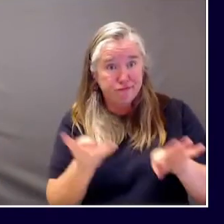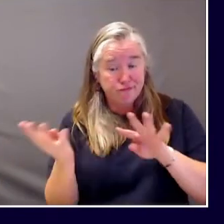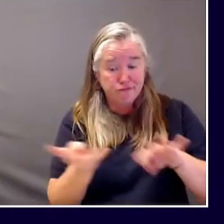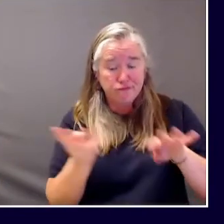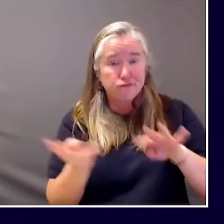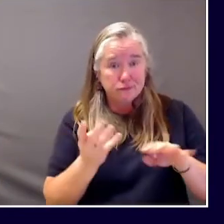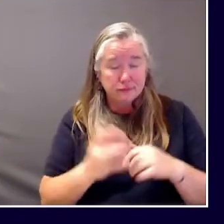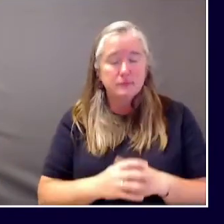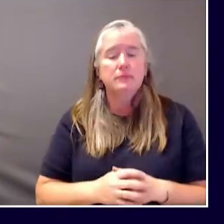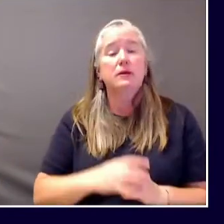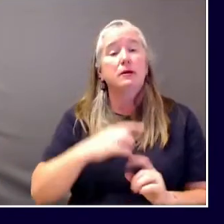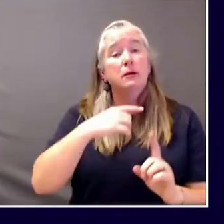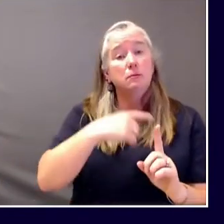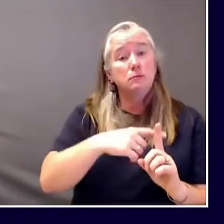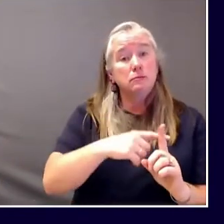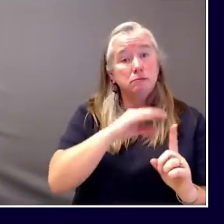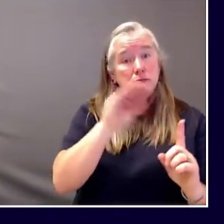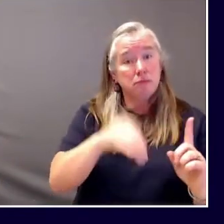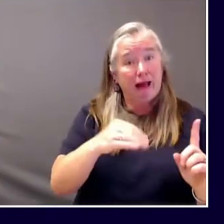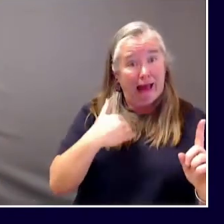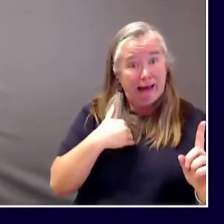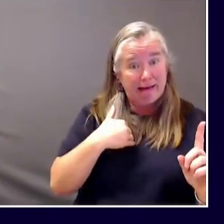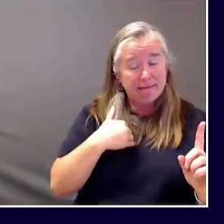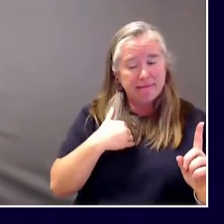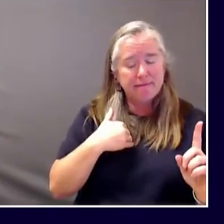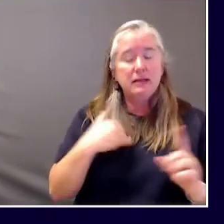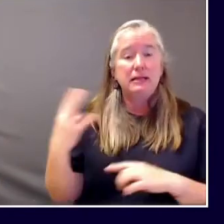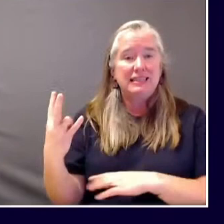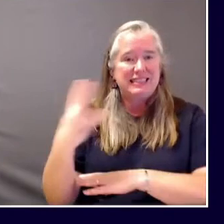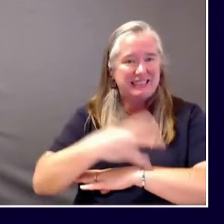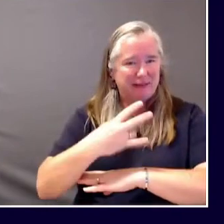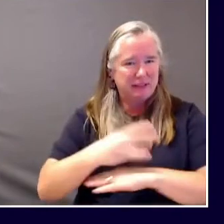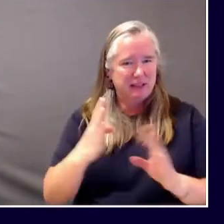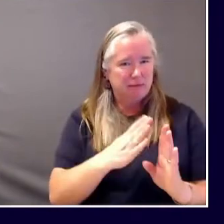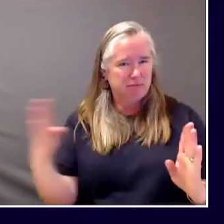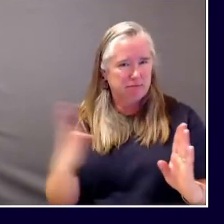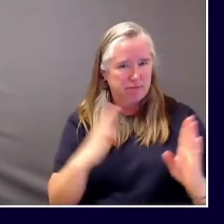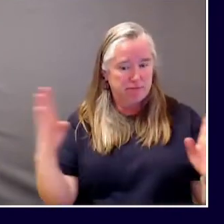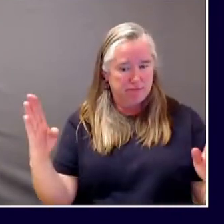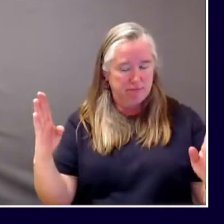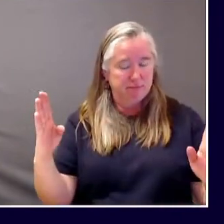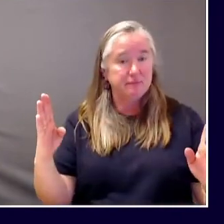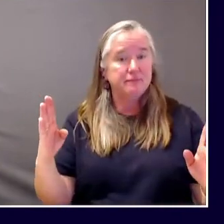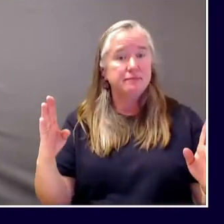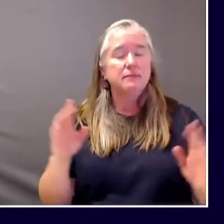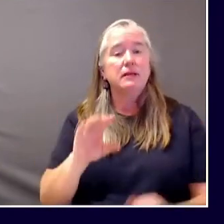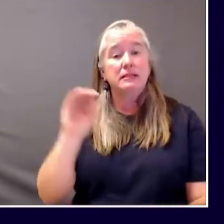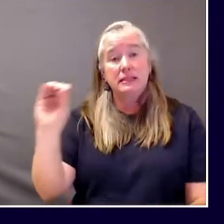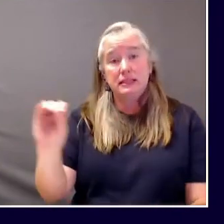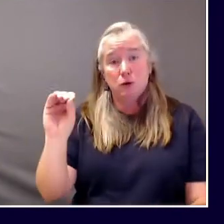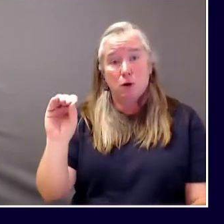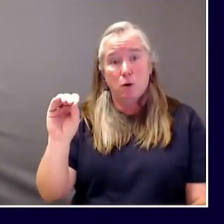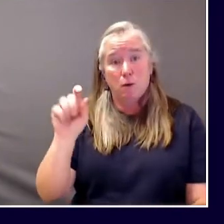our positivity rate in may